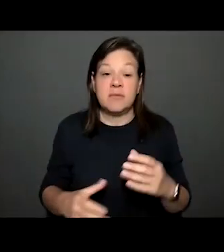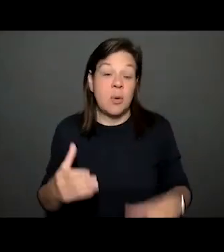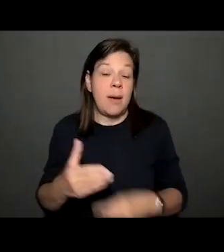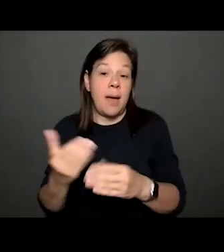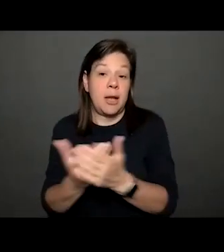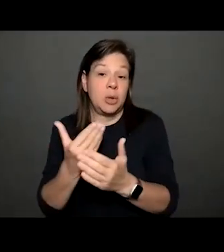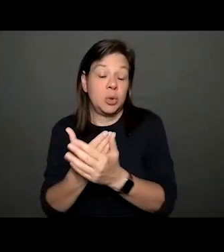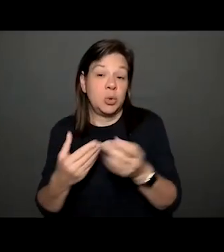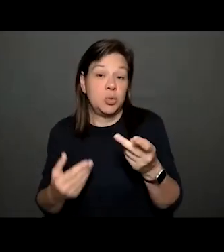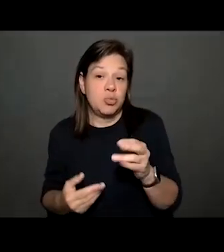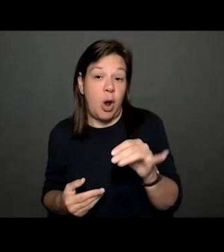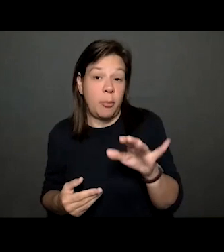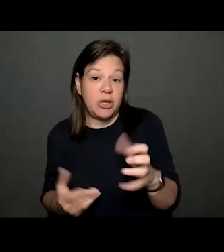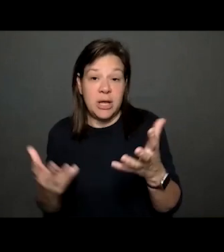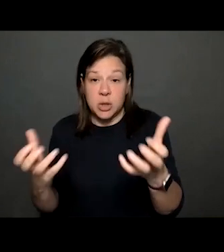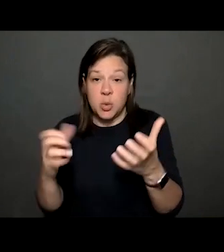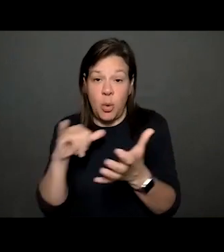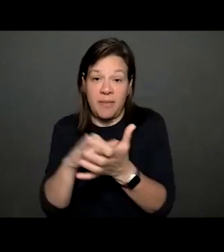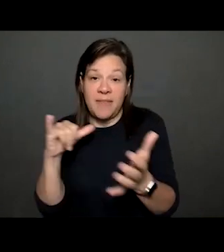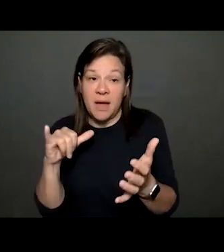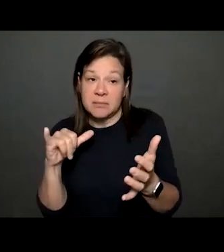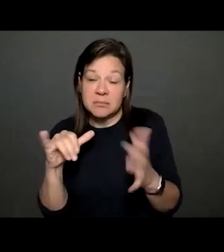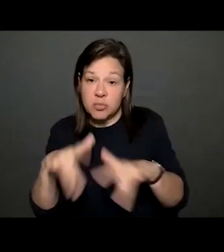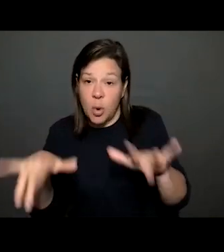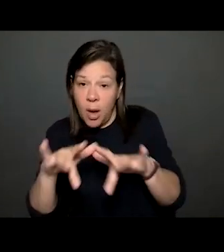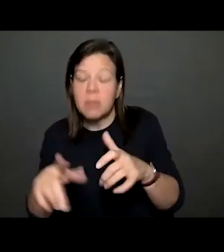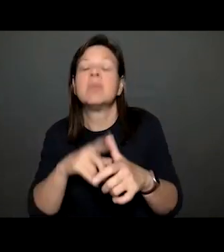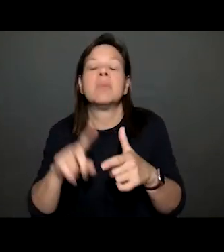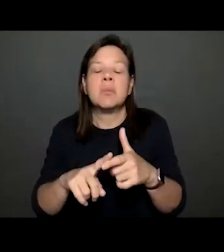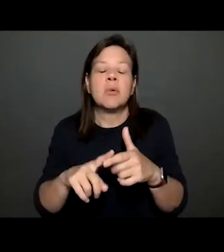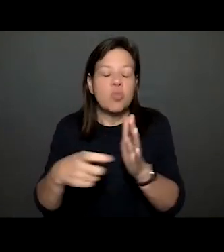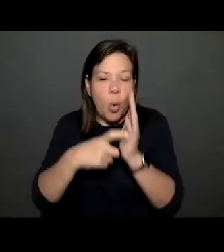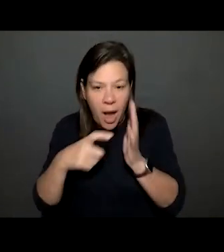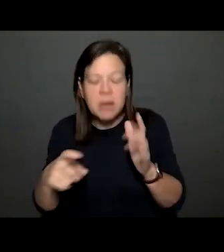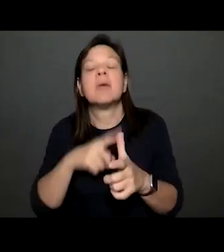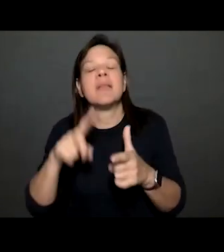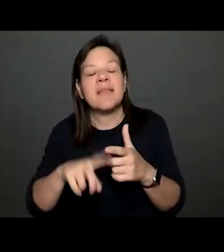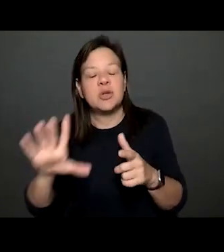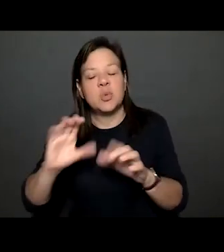ACQUIRED AND UPDATE THE OBJECT SCHEMA AFTER THE OBJECT IS CREATED WITHOUT STARTING OVER.